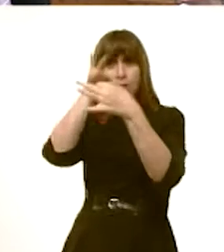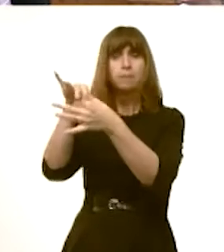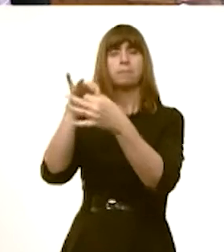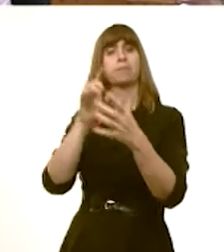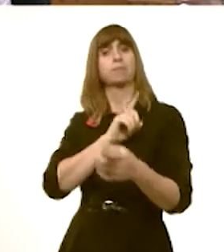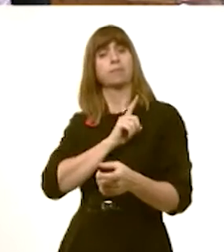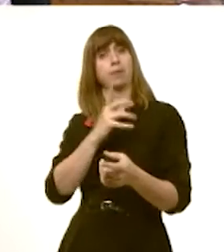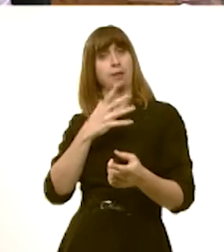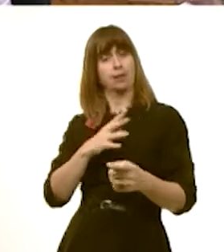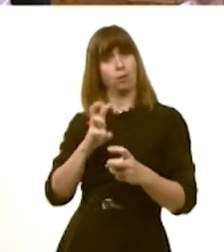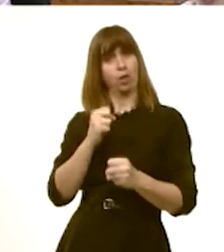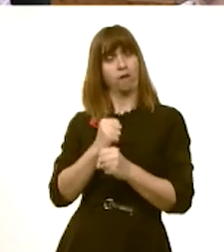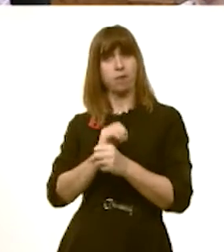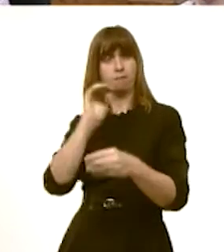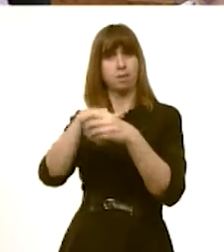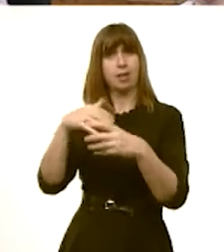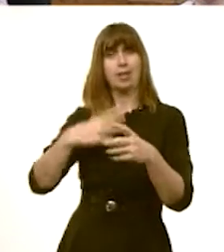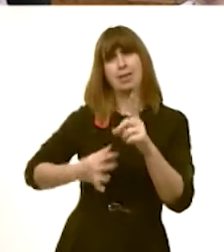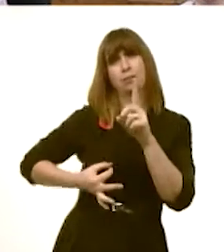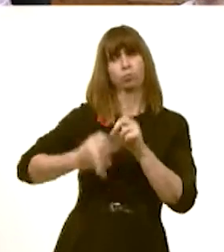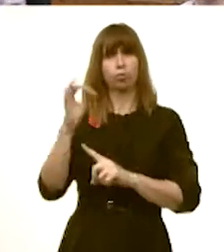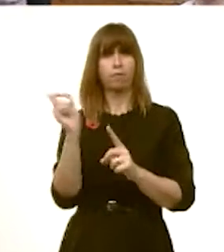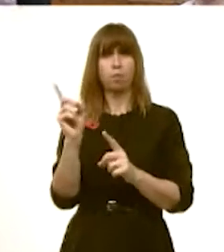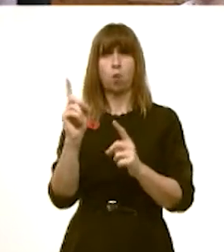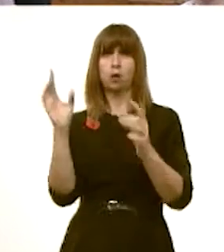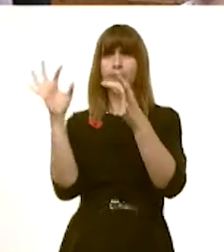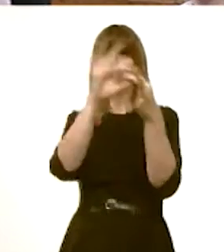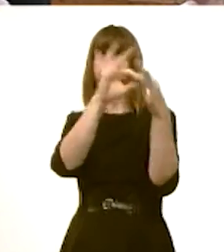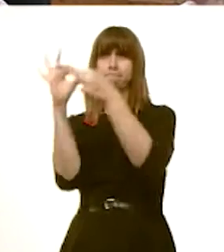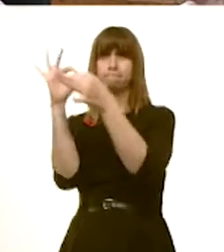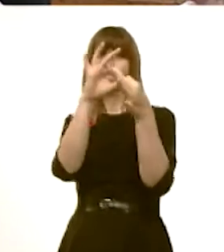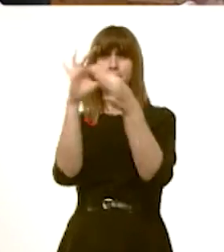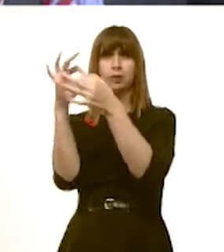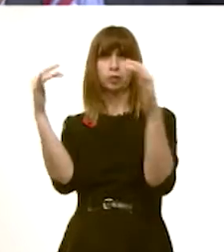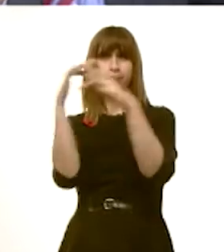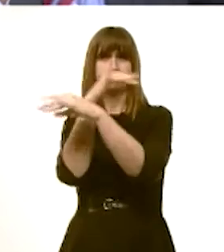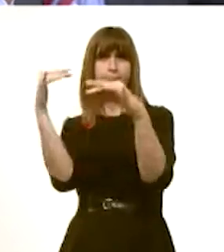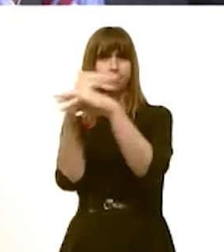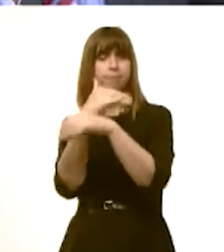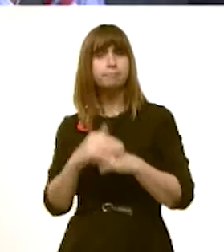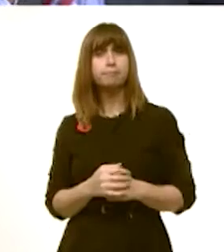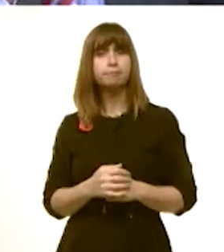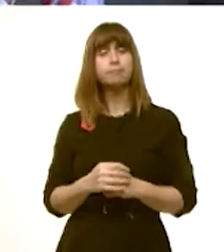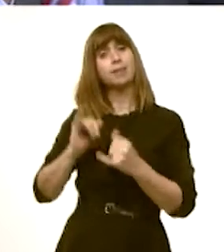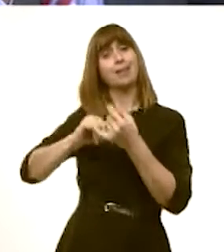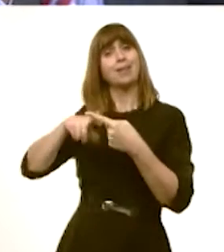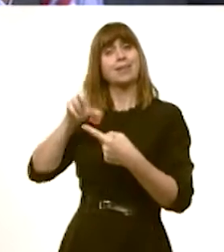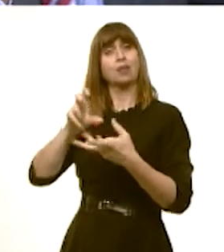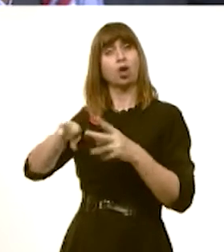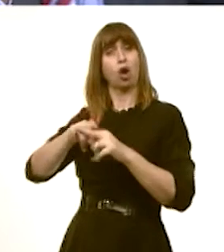its part in delivering improved connections between the two regions? Carwyn Jones: Well, I think the Secretary of State, late though he was to the discussion,